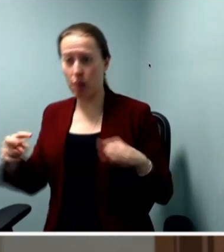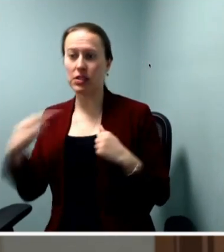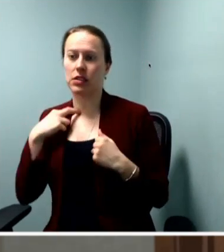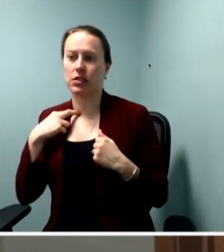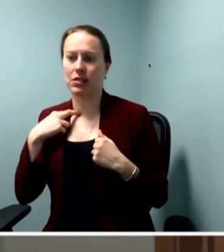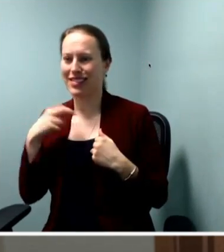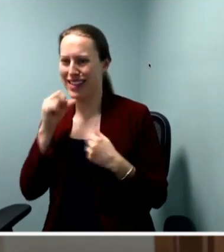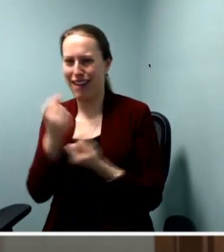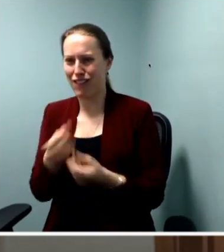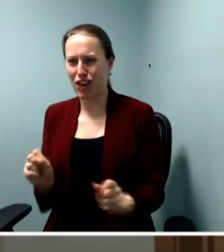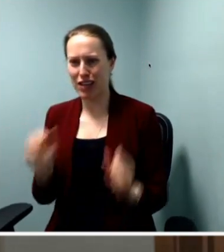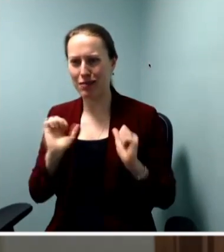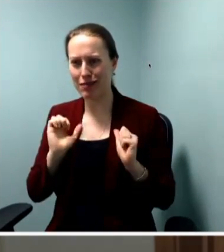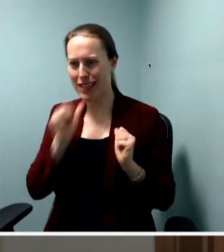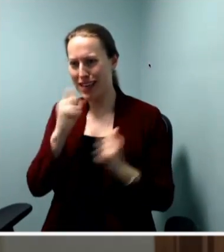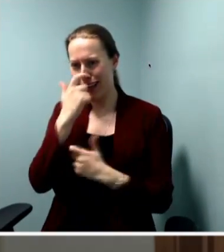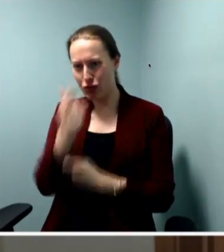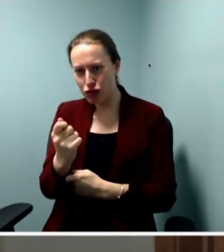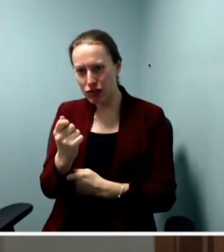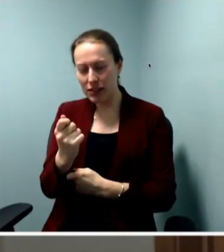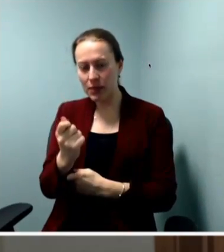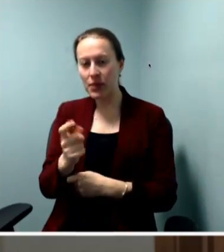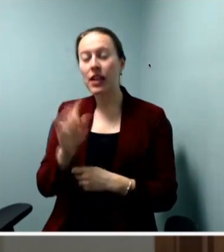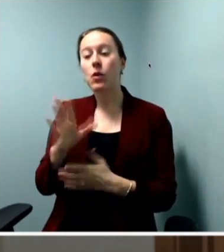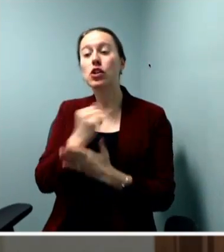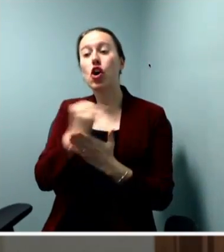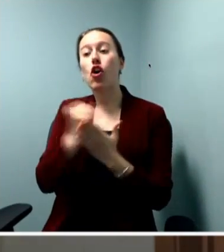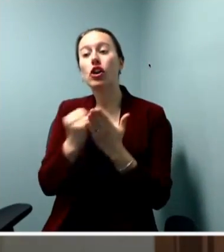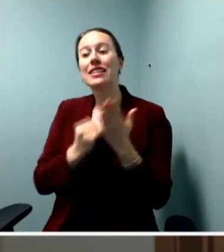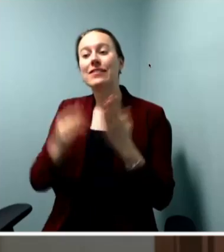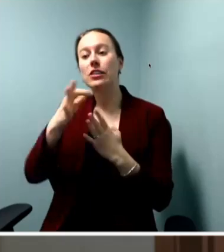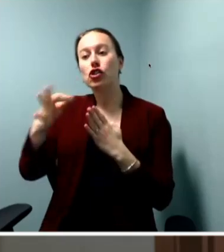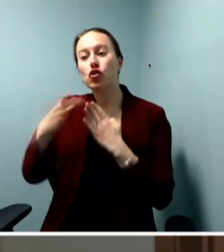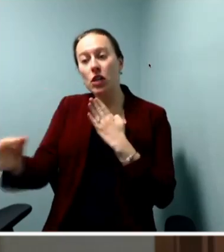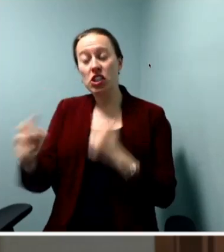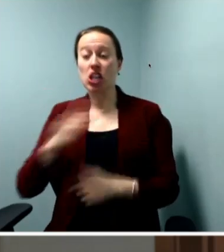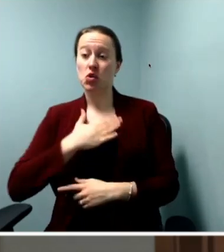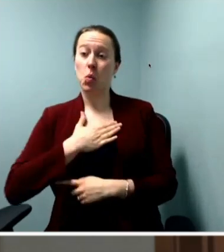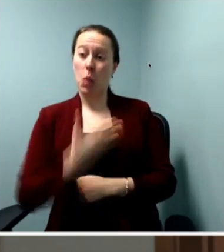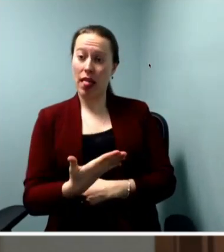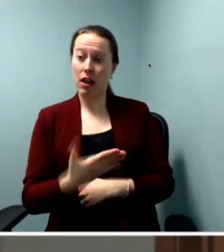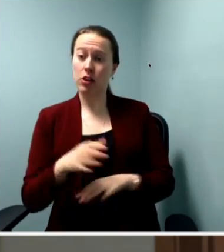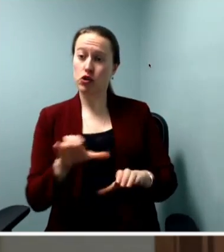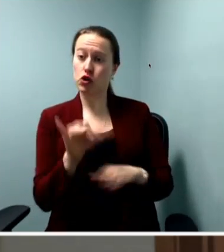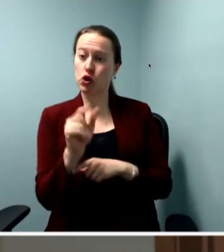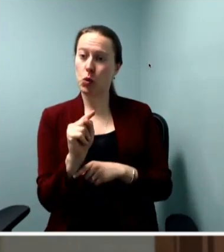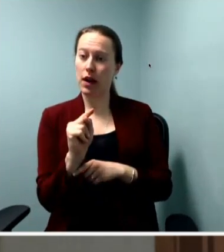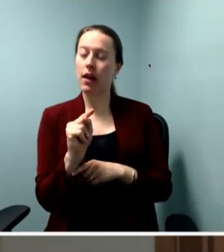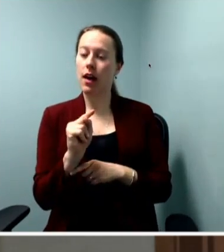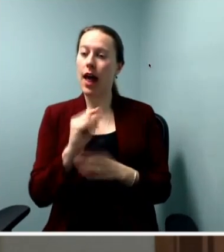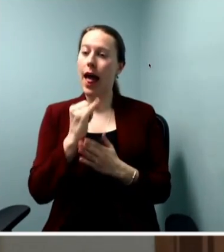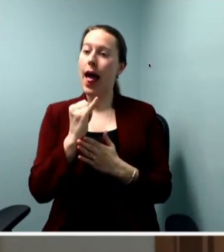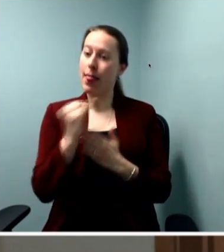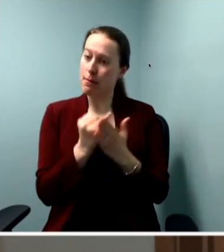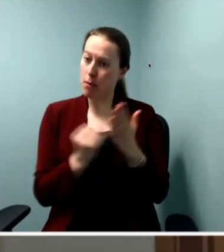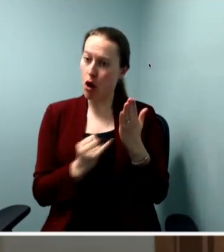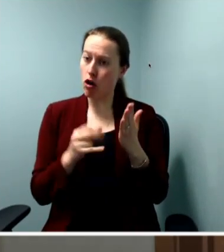And it was an artistic choice and she was glad to do it. And the piece is beautiful but for people, all of a sudden,